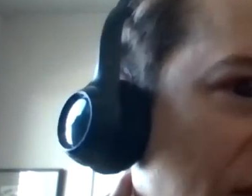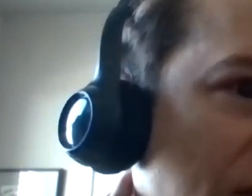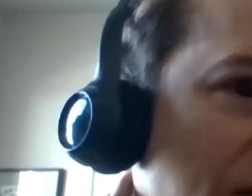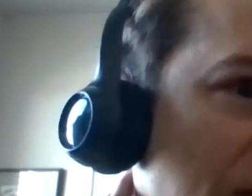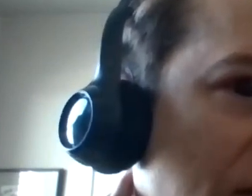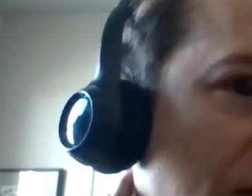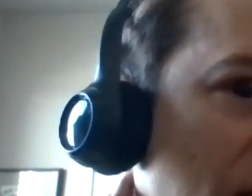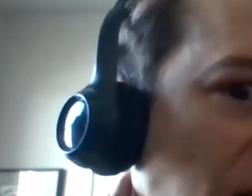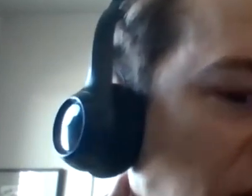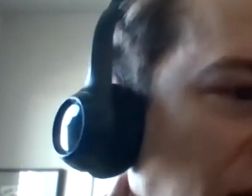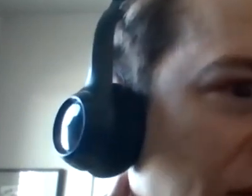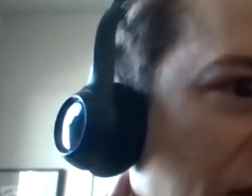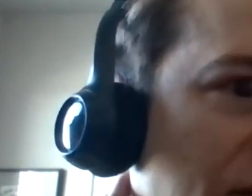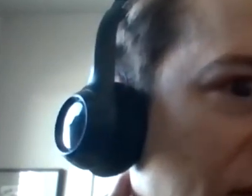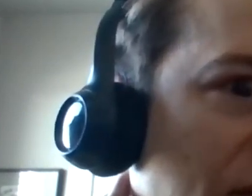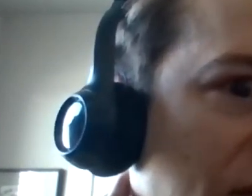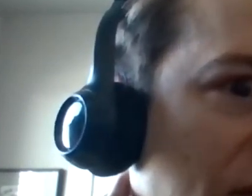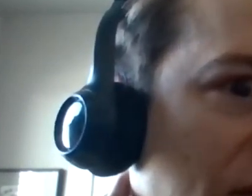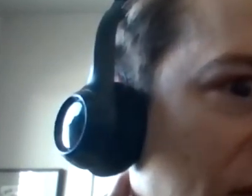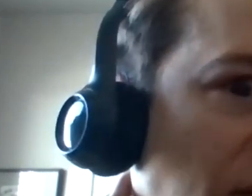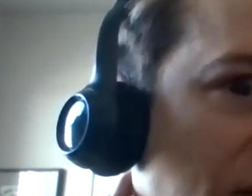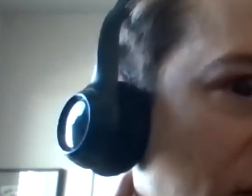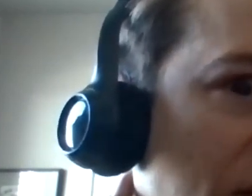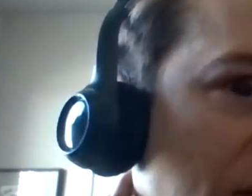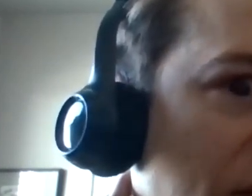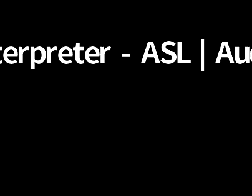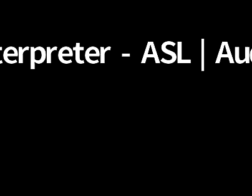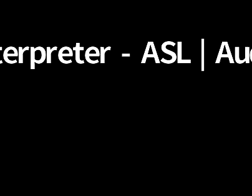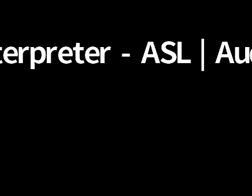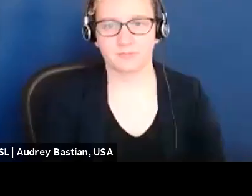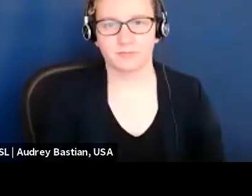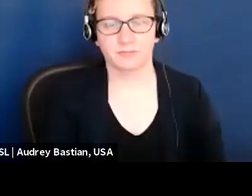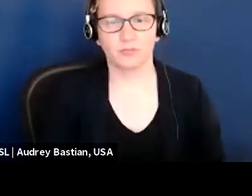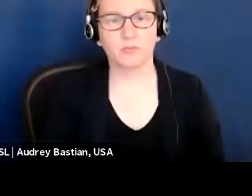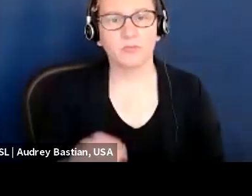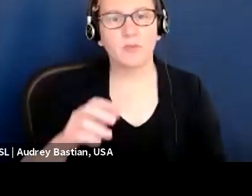missed most people getting off. But I have an unofficial list of funded abroad